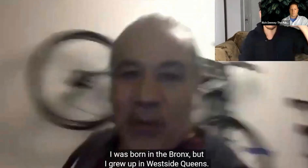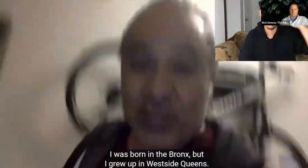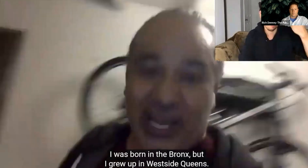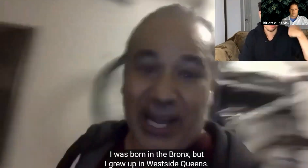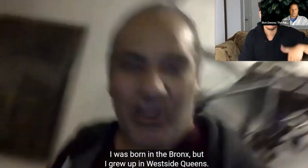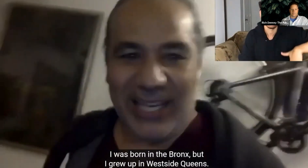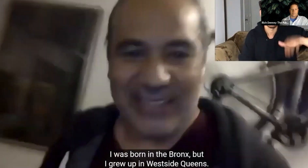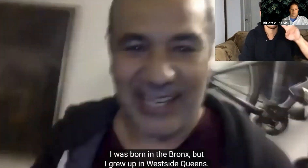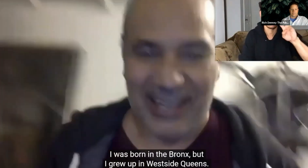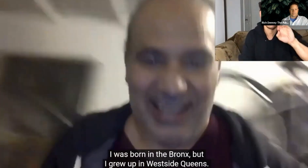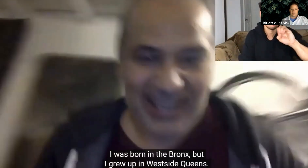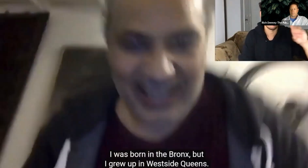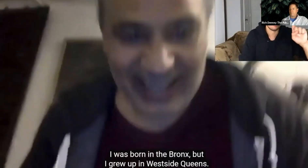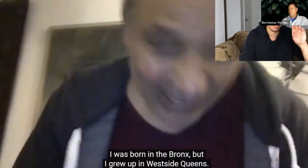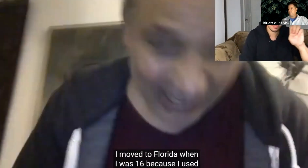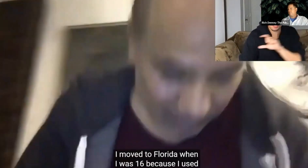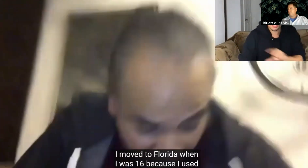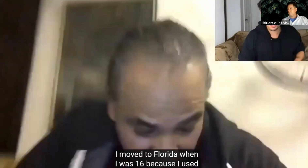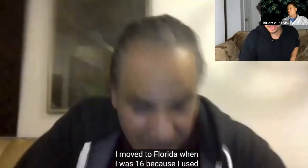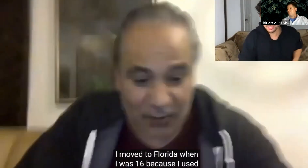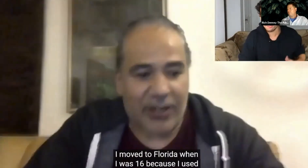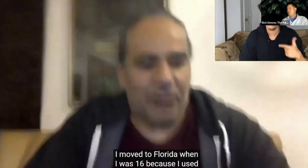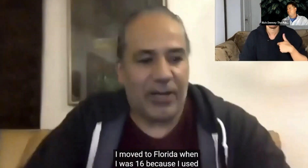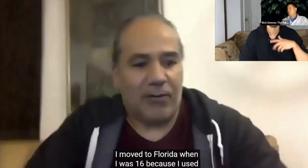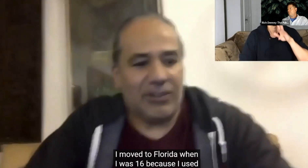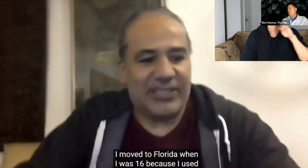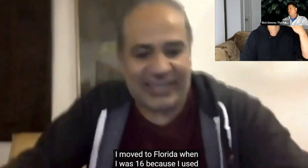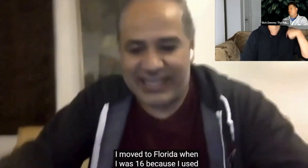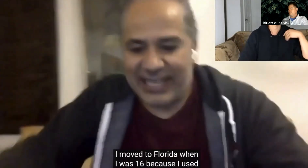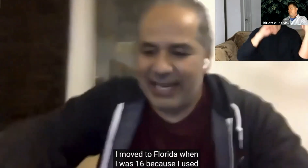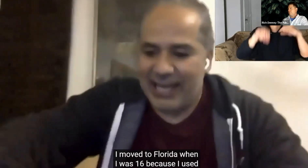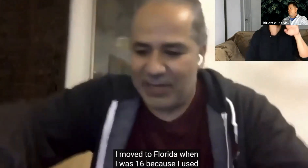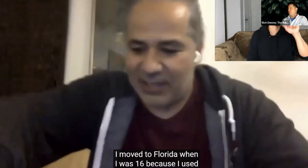in Woodside, Queens. I moved to Florida when I was 16, because I